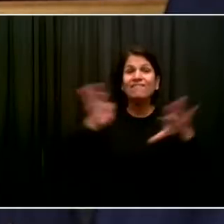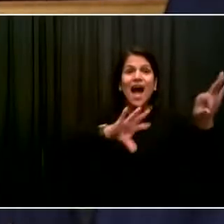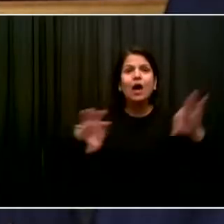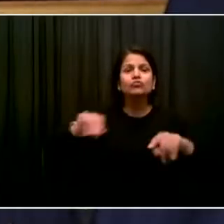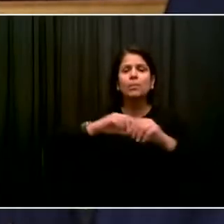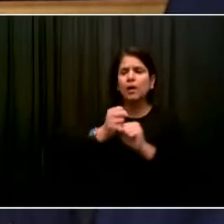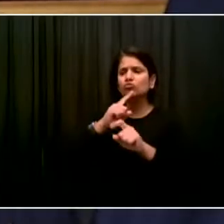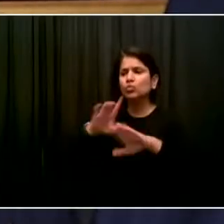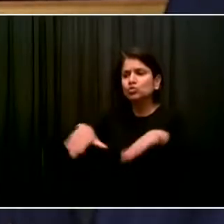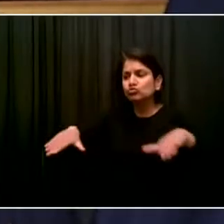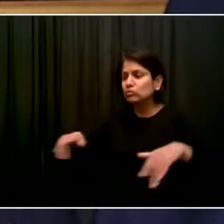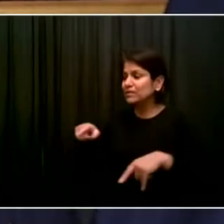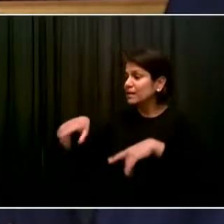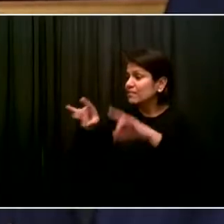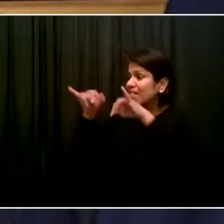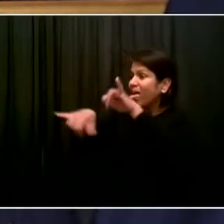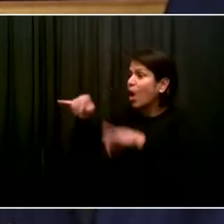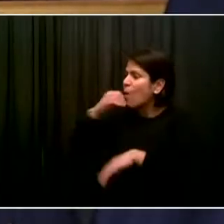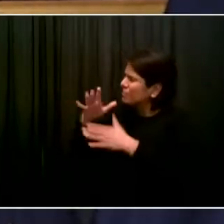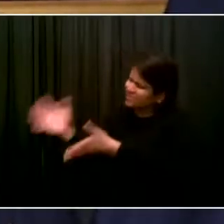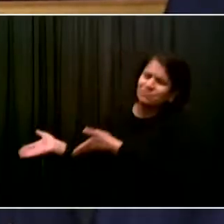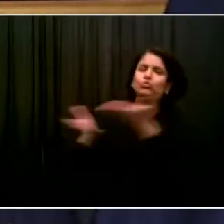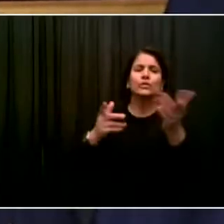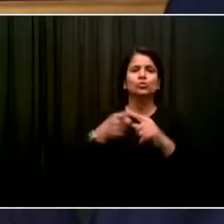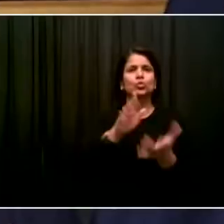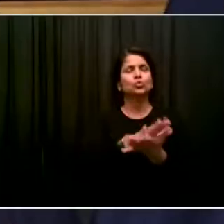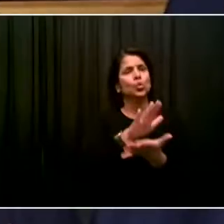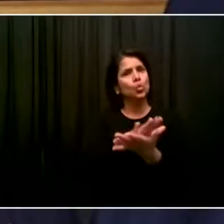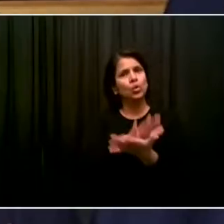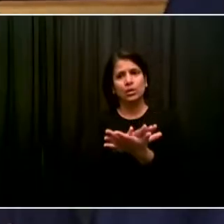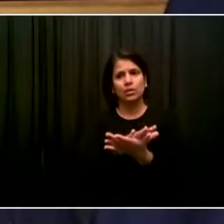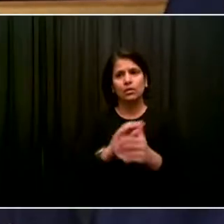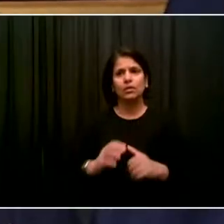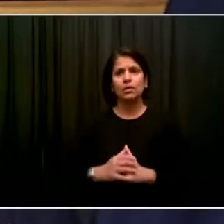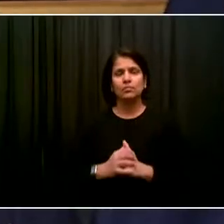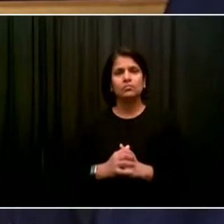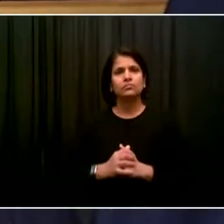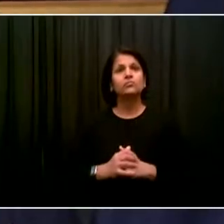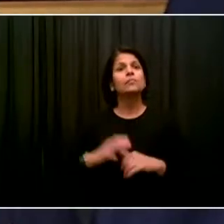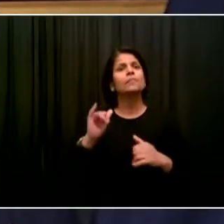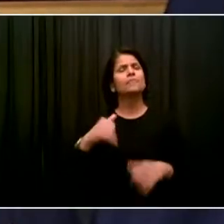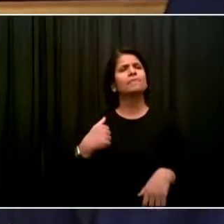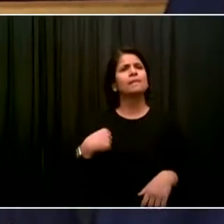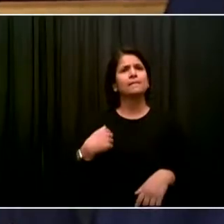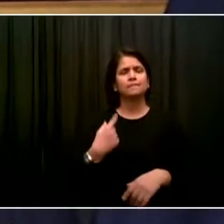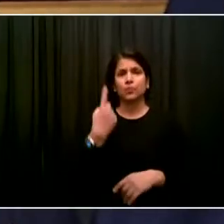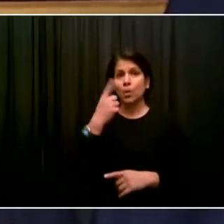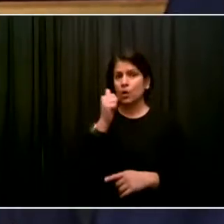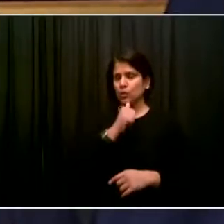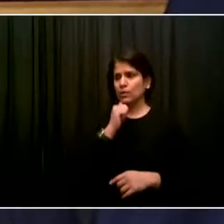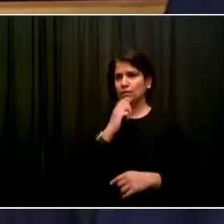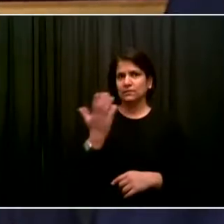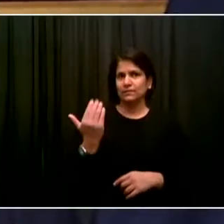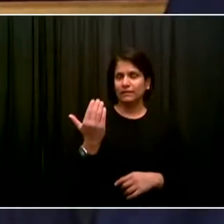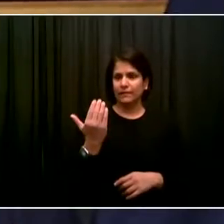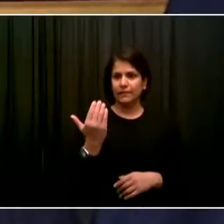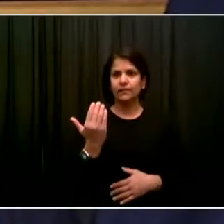PARTNER WITH THE DEPUTY MAYOR OF HEALTH AND HUMAN SERVICES TO MAKE SURE WE ARE FINDING THOSE